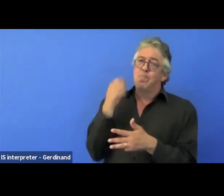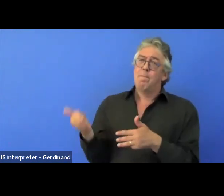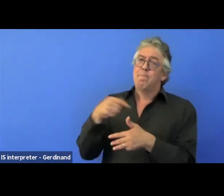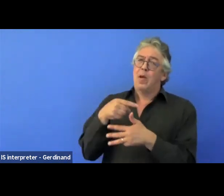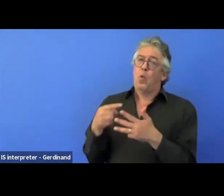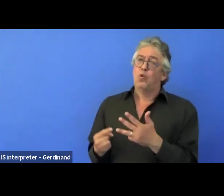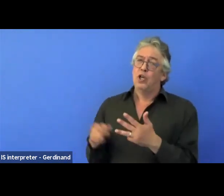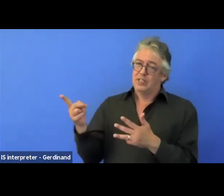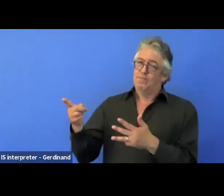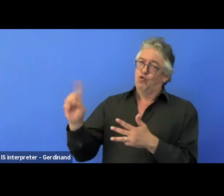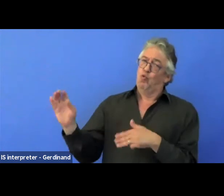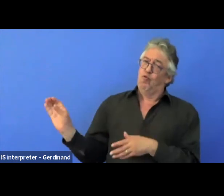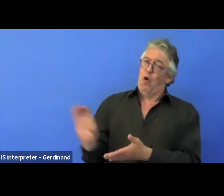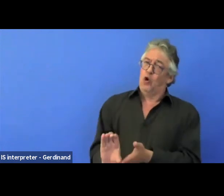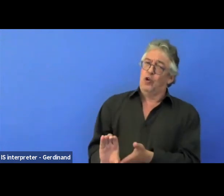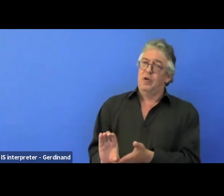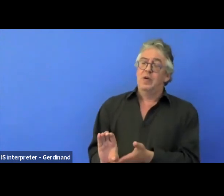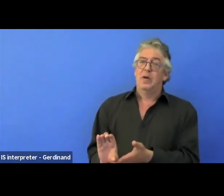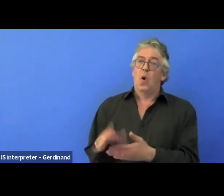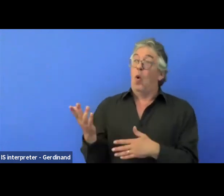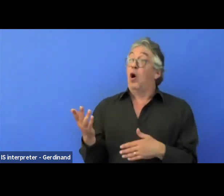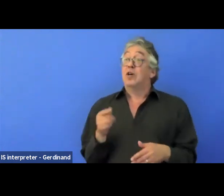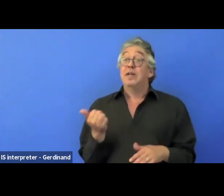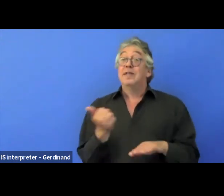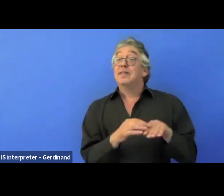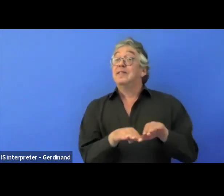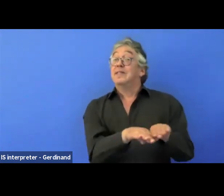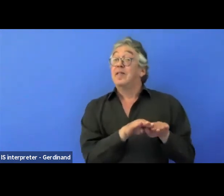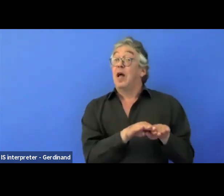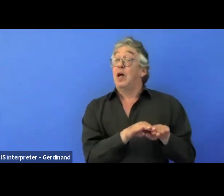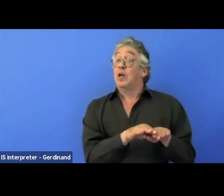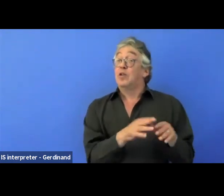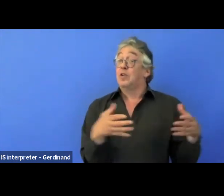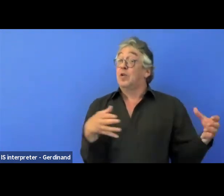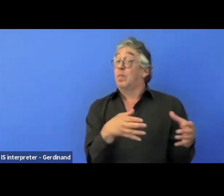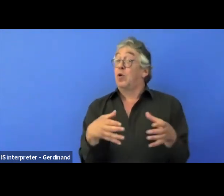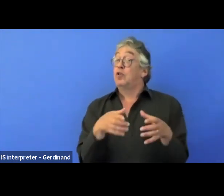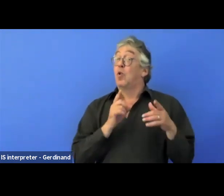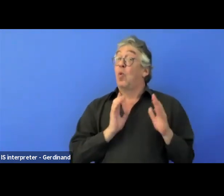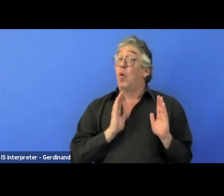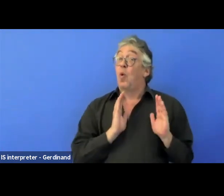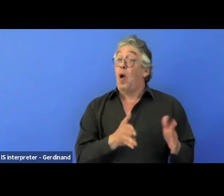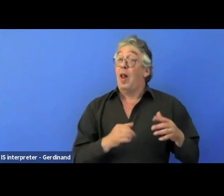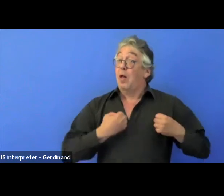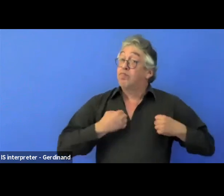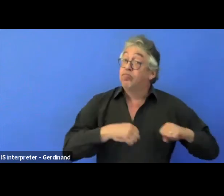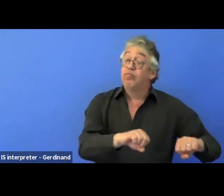or what priorities the standard bodies will undertake in terms of standards for new technologies.